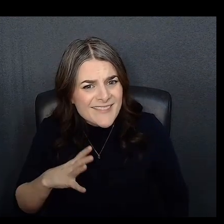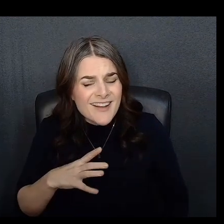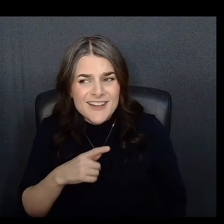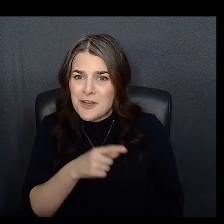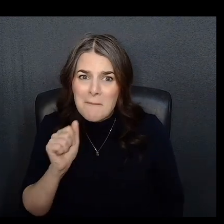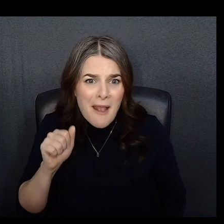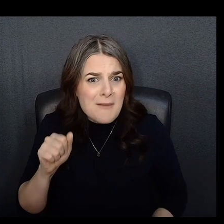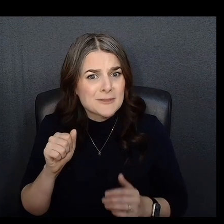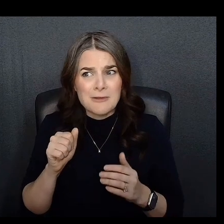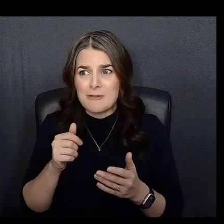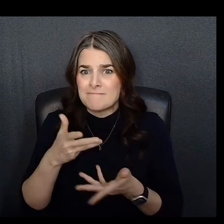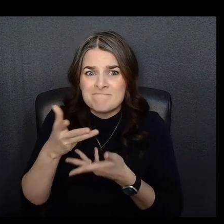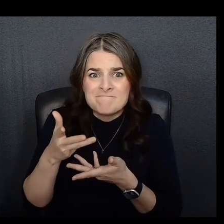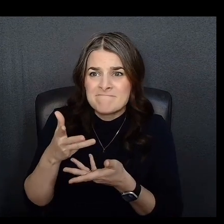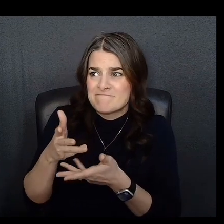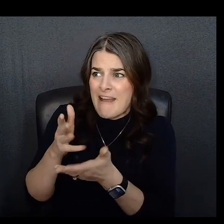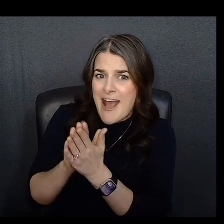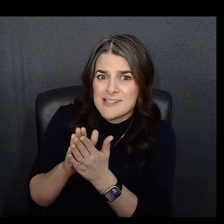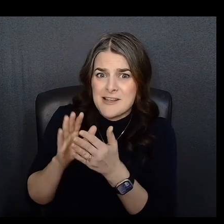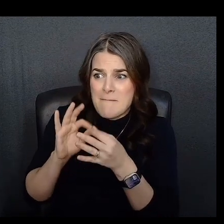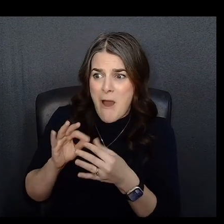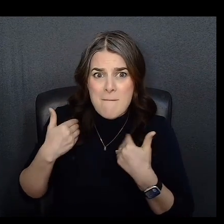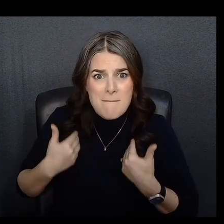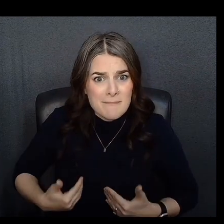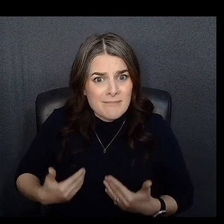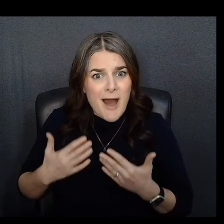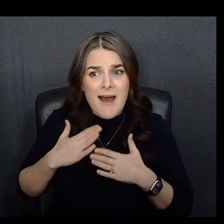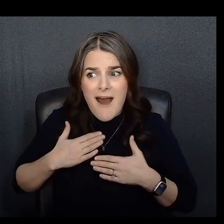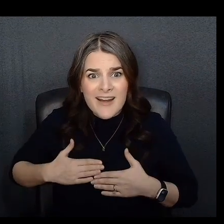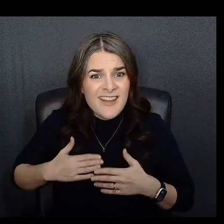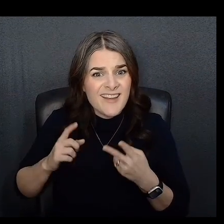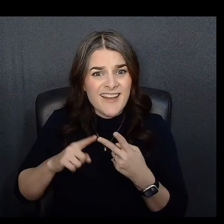his healthcare history, and get those answers, but he wasn't able to.